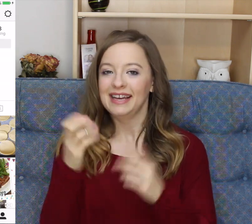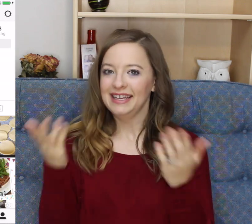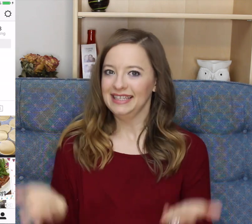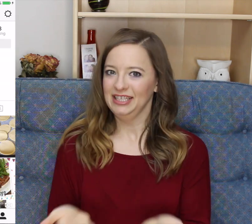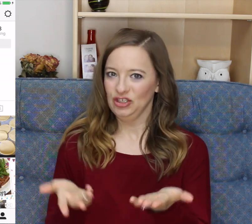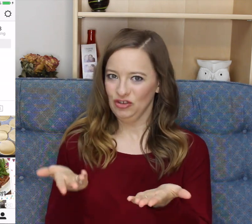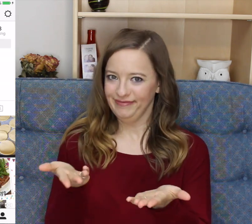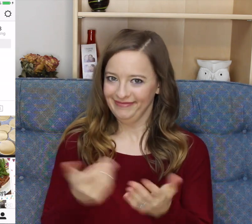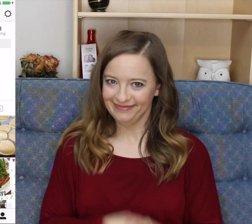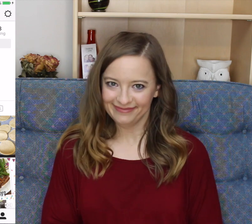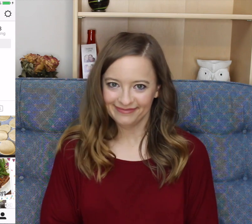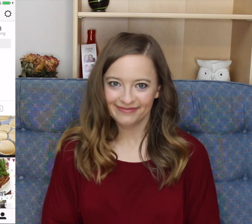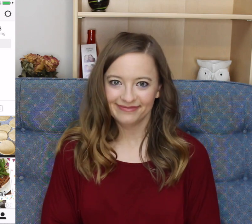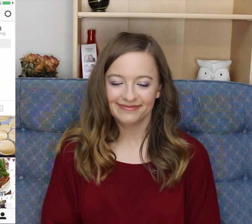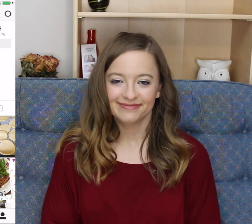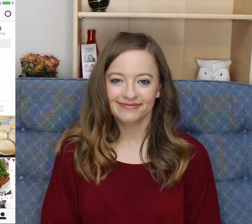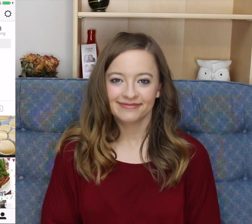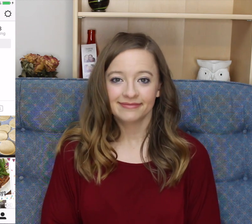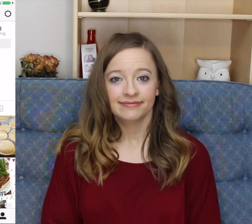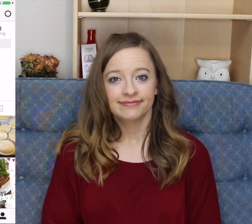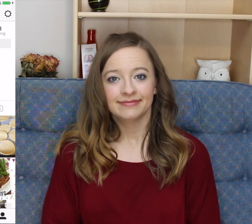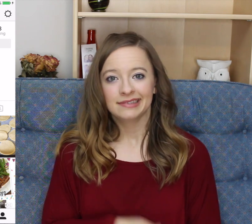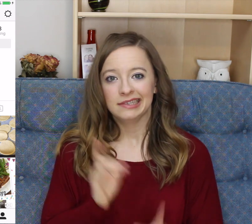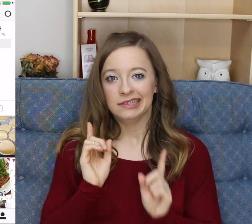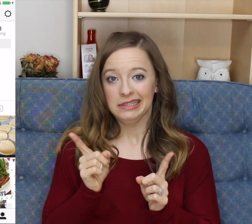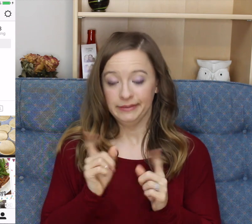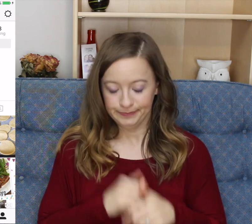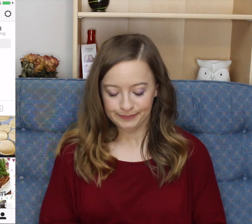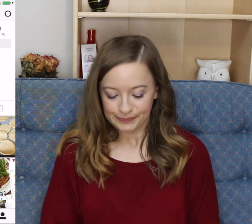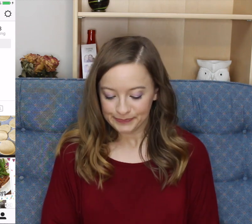here..... so that's that.